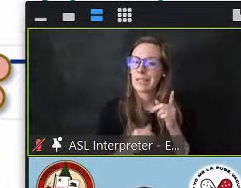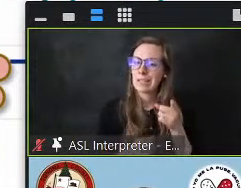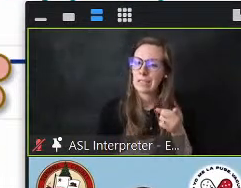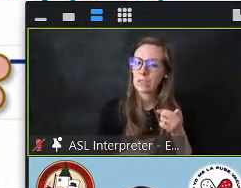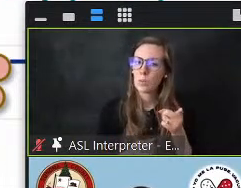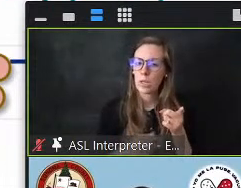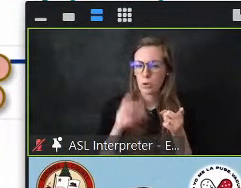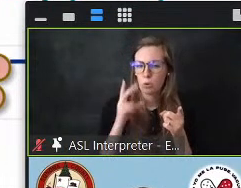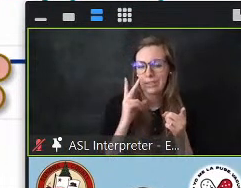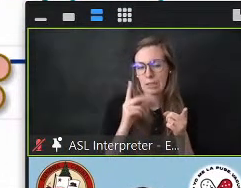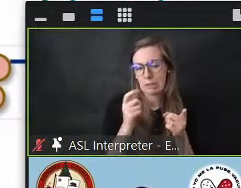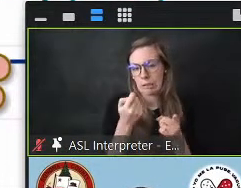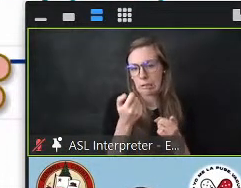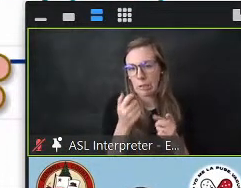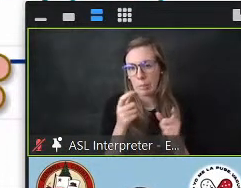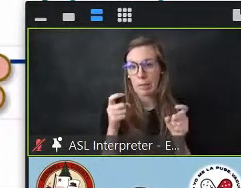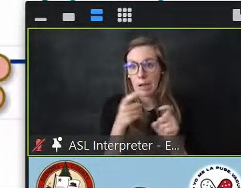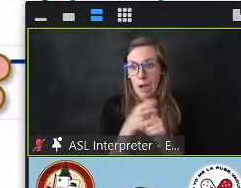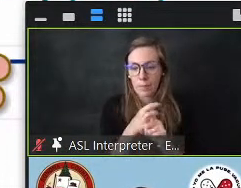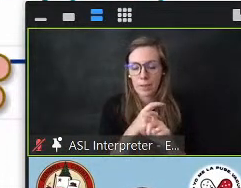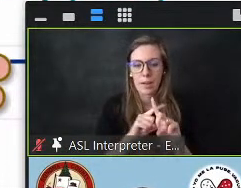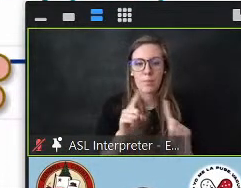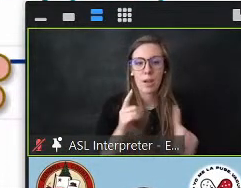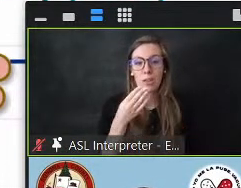But the blue line at the top, the one the